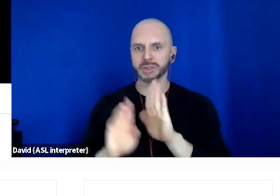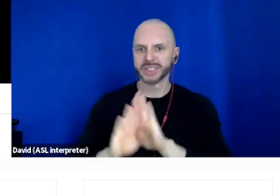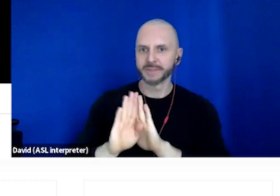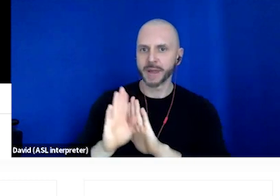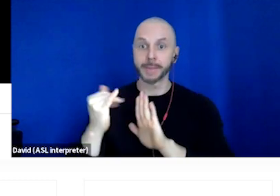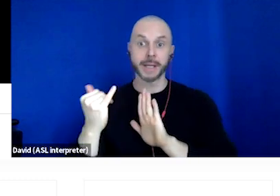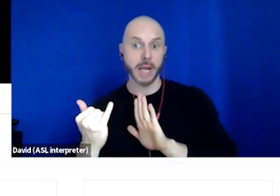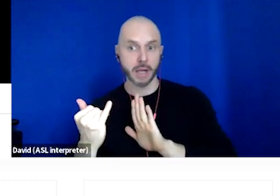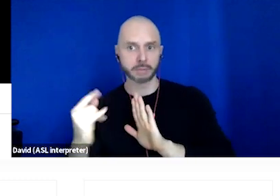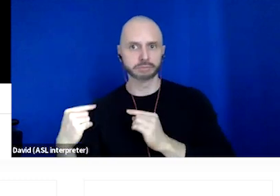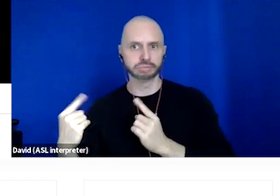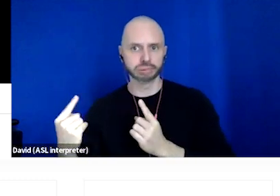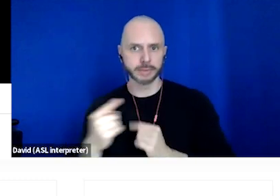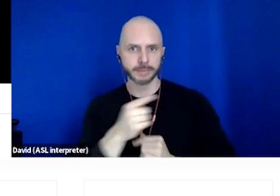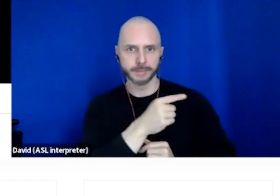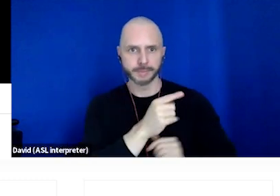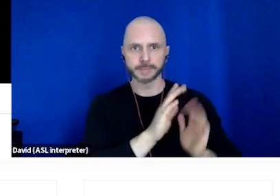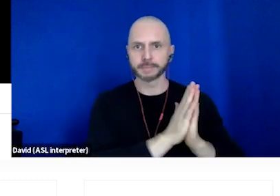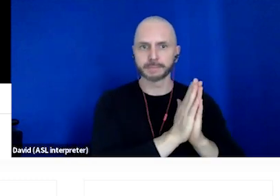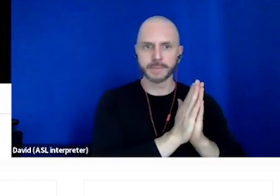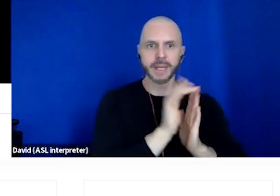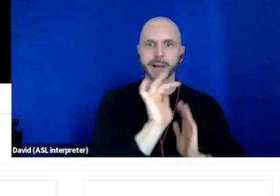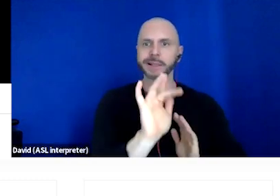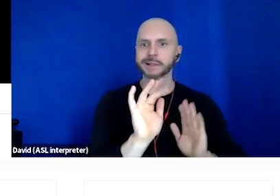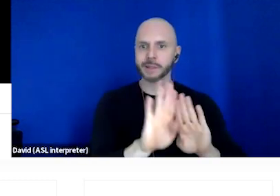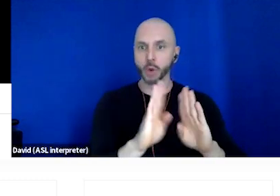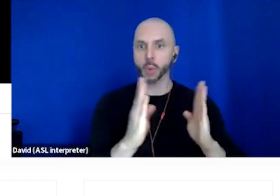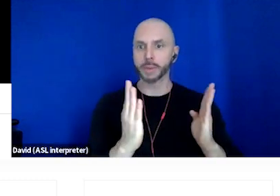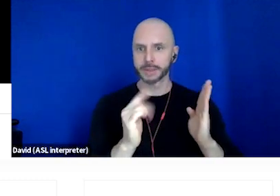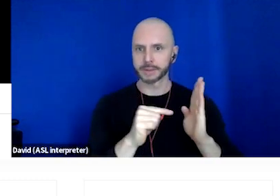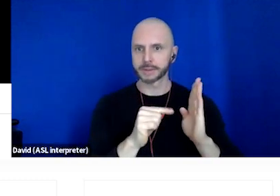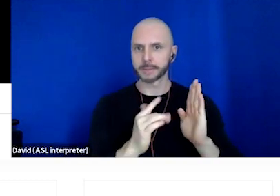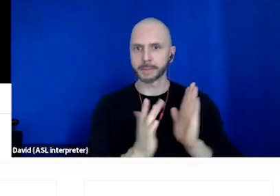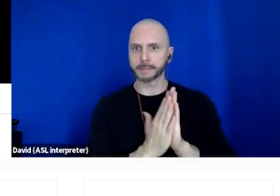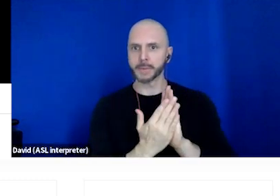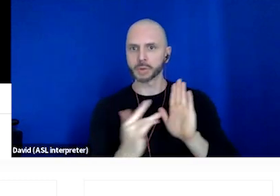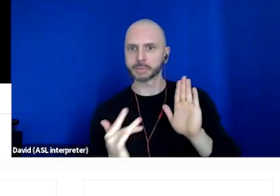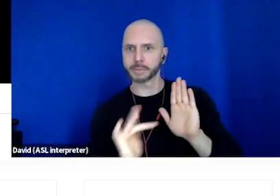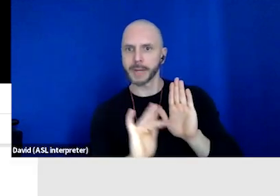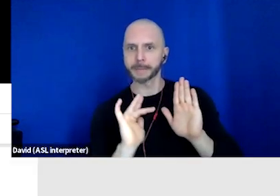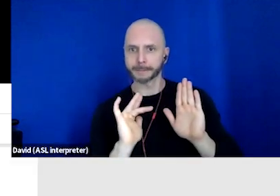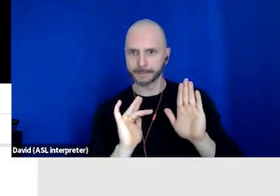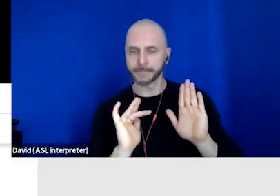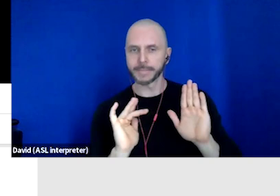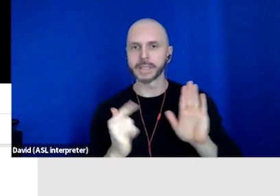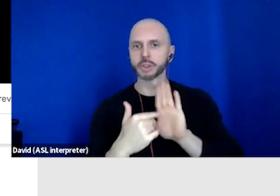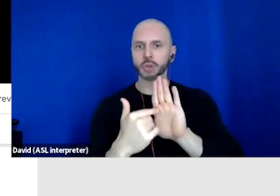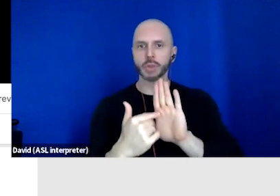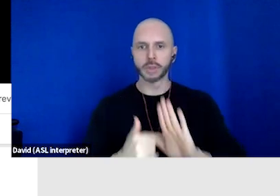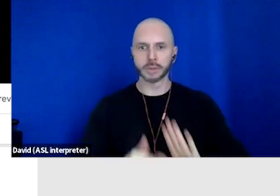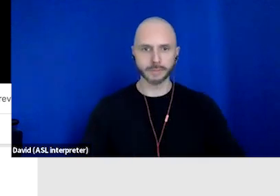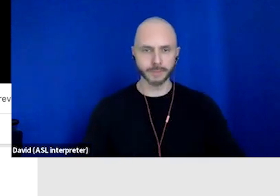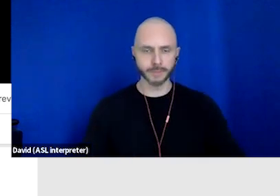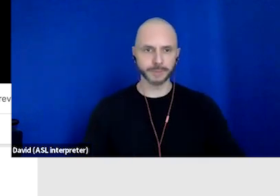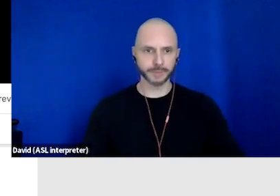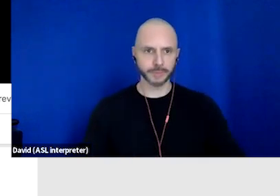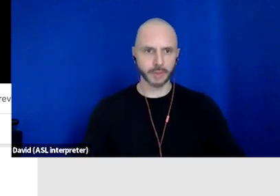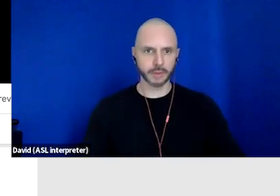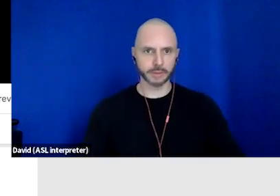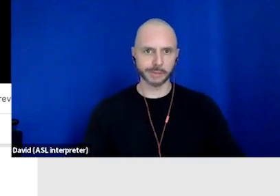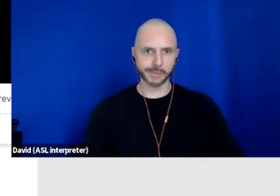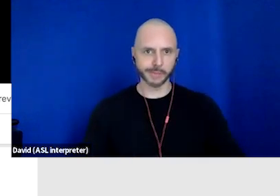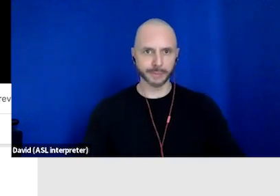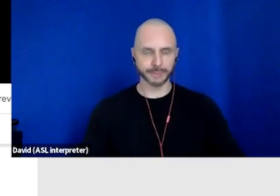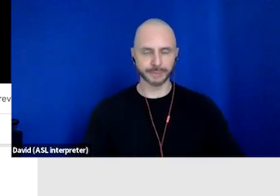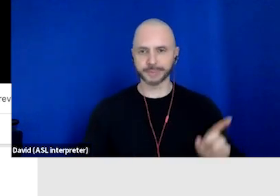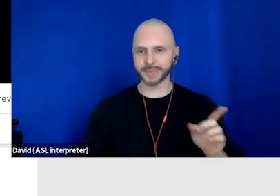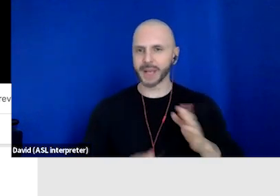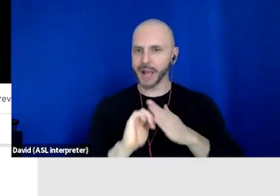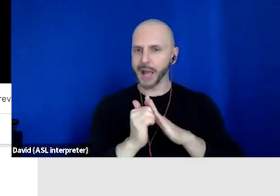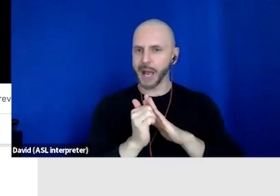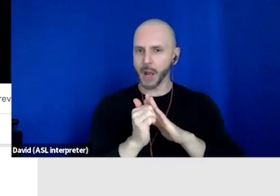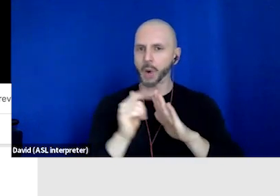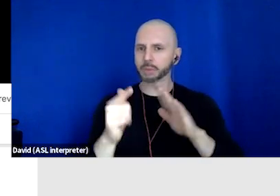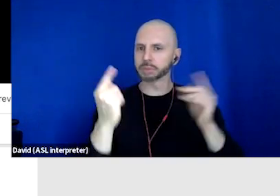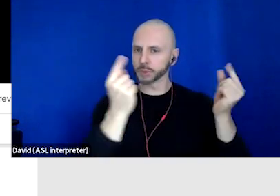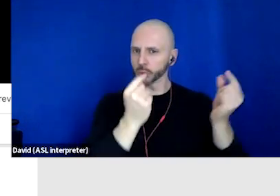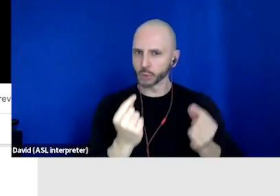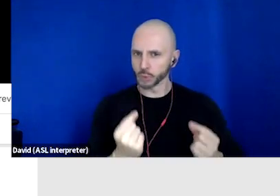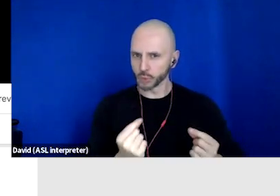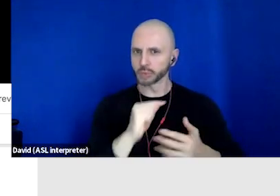I'm going to open a book, "A Guide to Modern Book Production," and I'm assuming that I'm